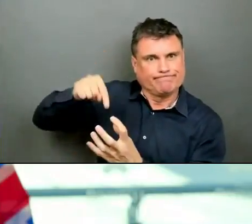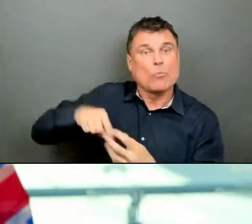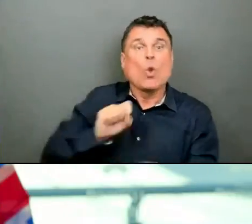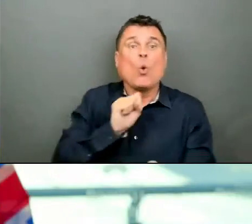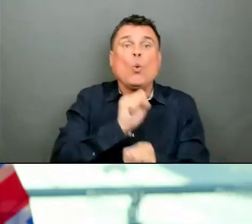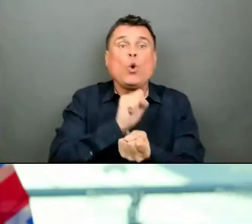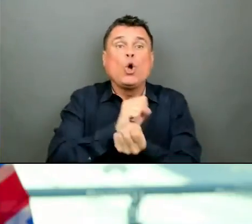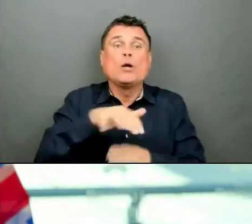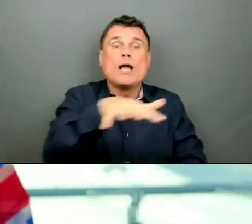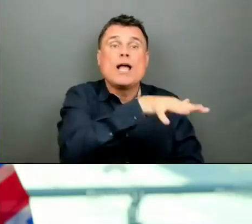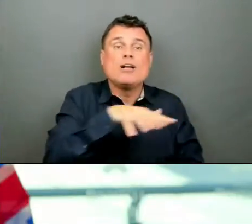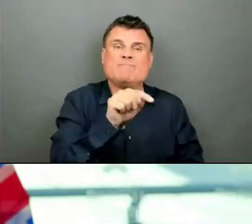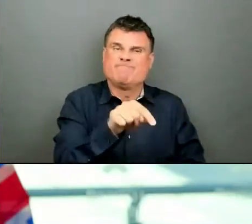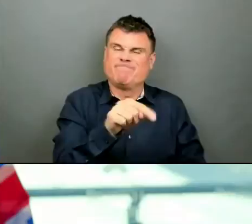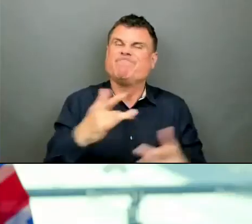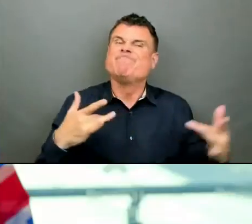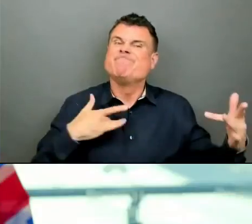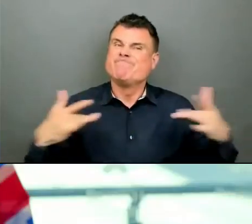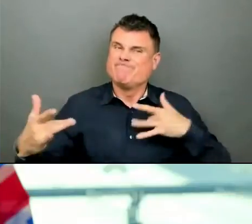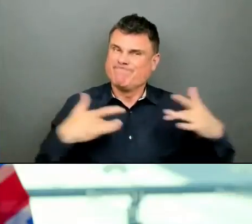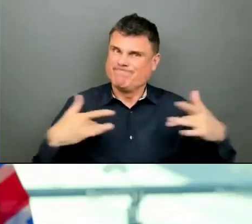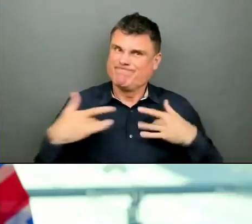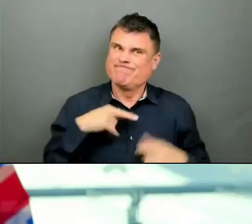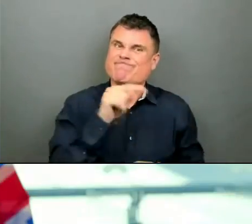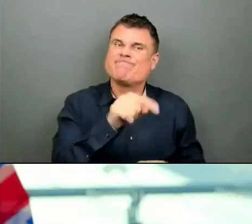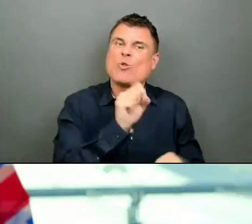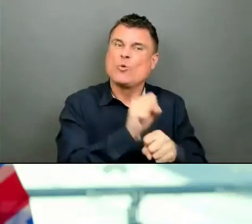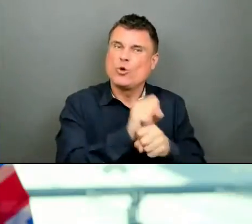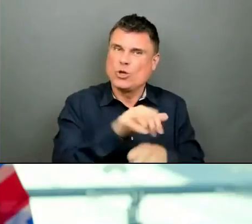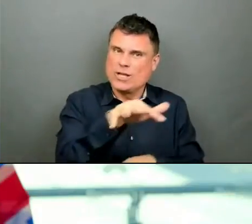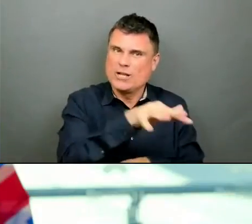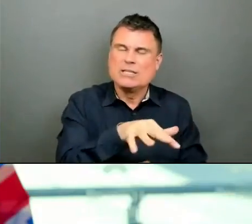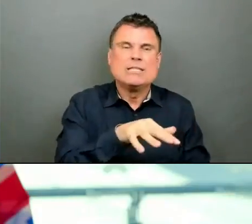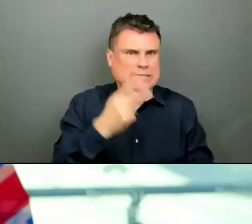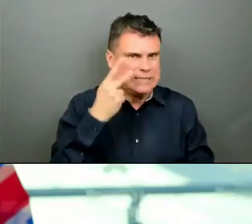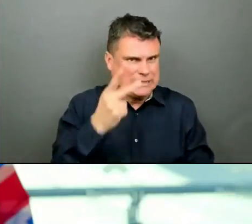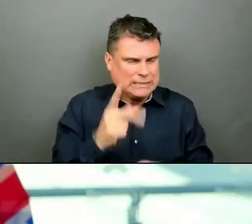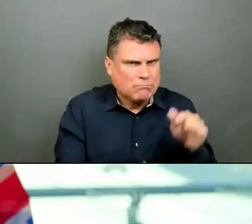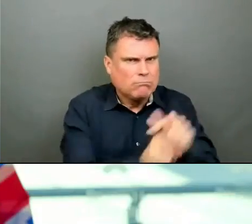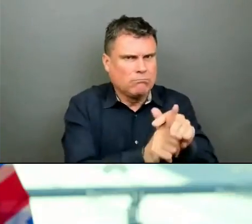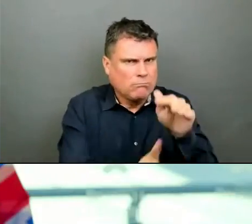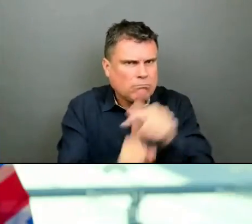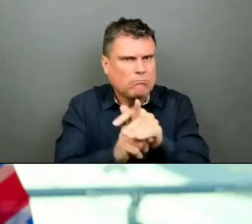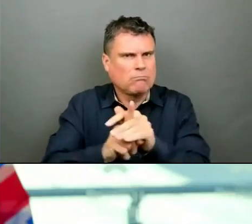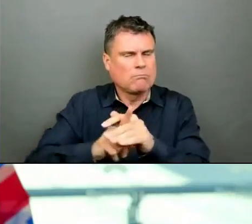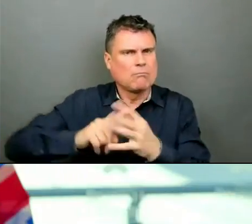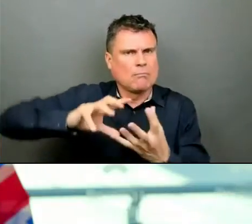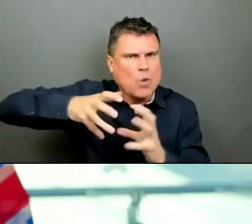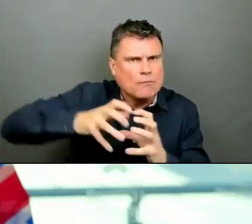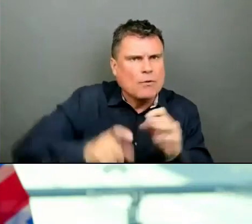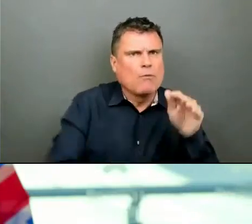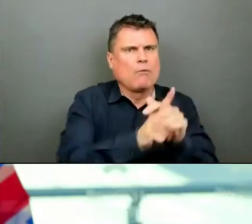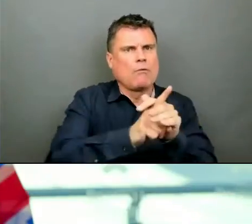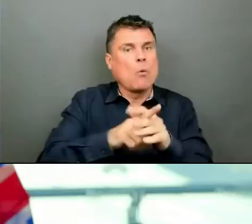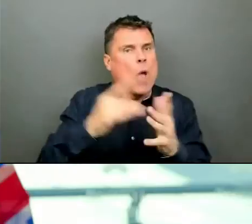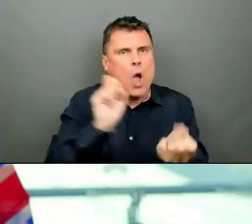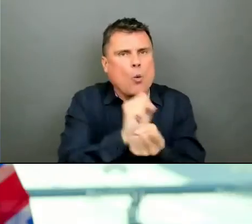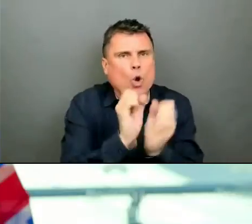now. Work places continue to be places where we see out breaks in clusters across the province, but